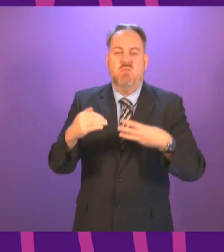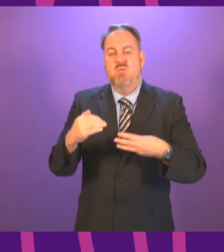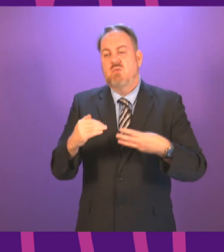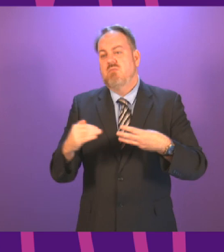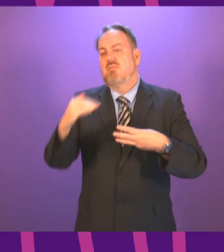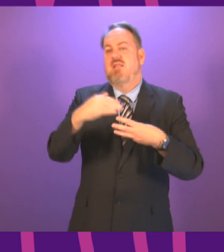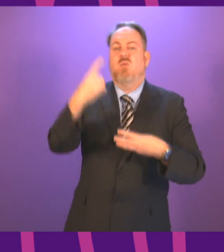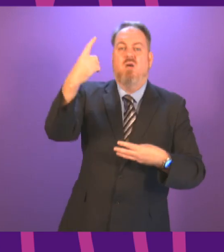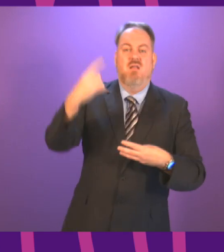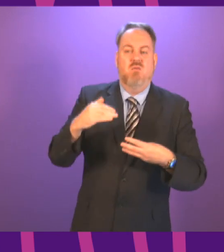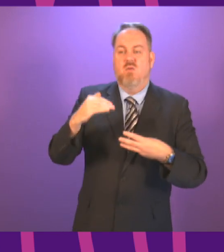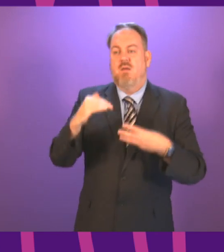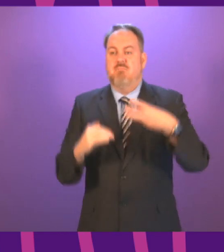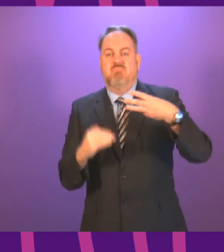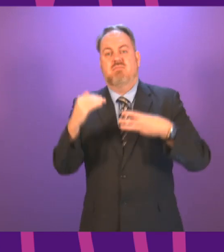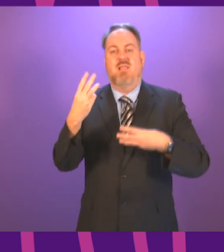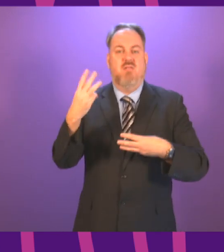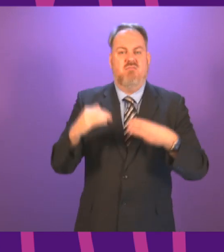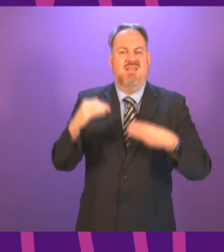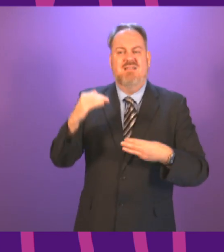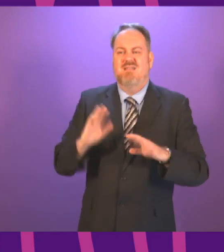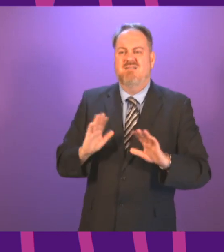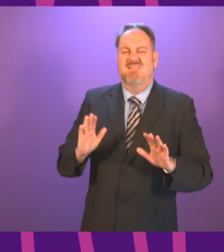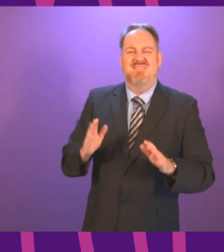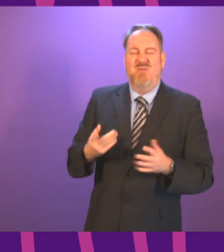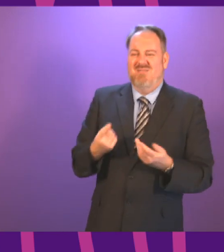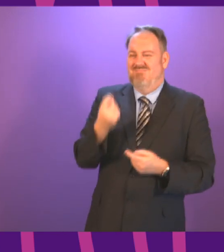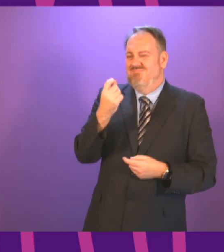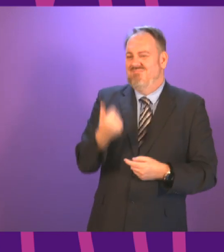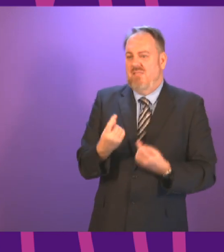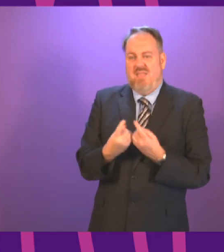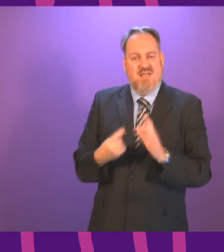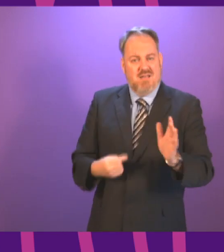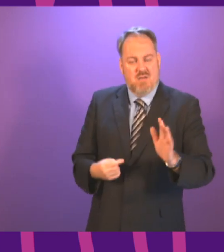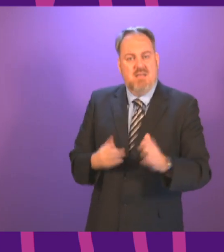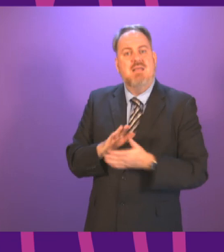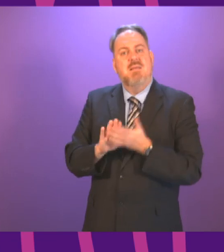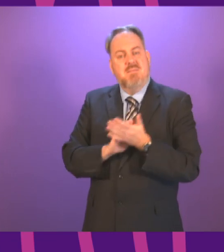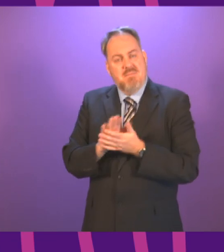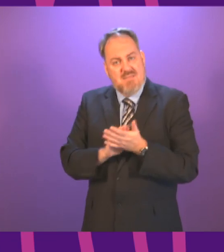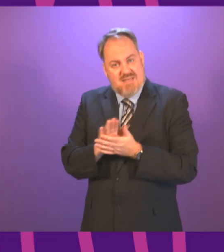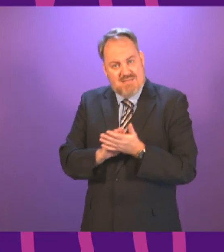neutral act. All areas will want that to happen, but going down a level means opening up things